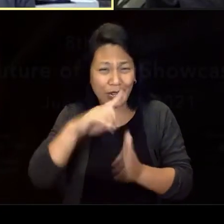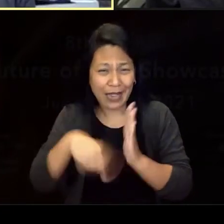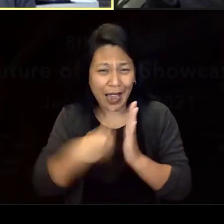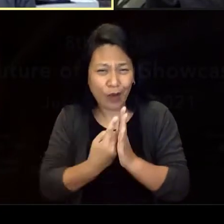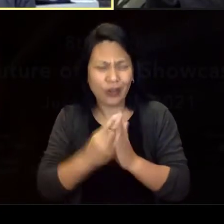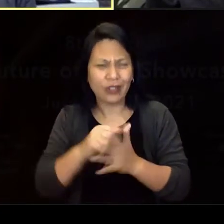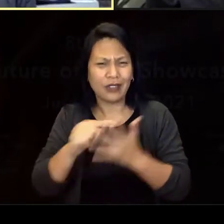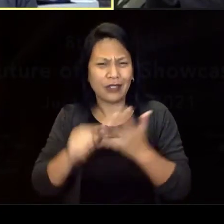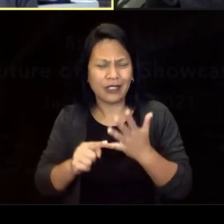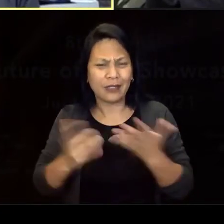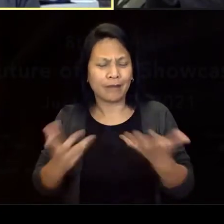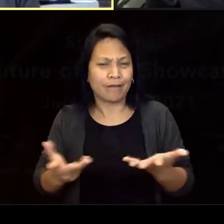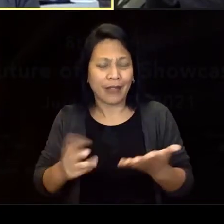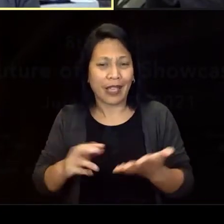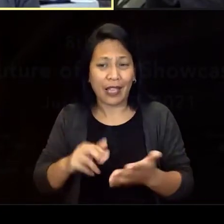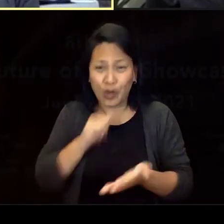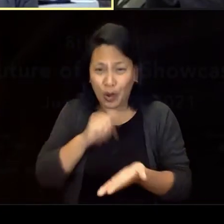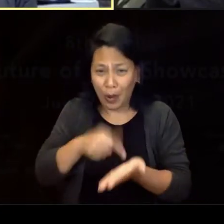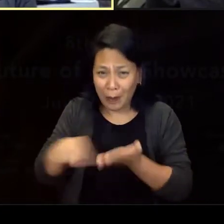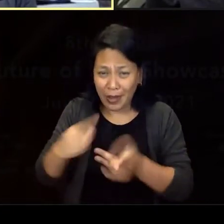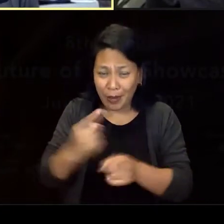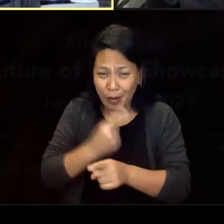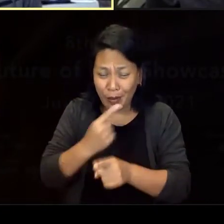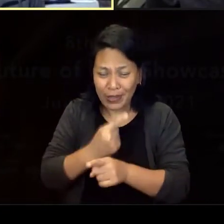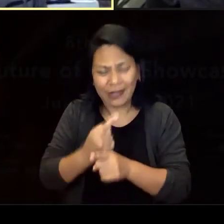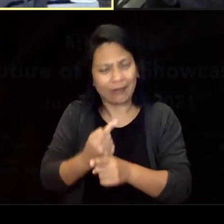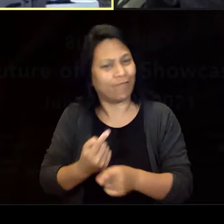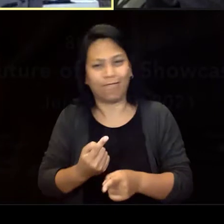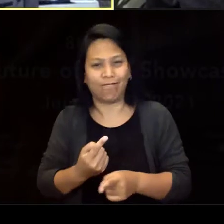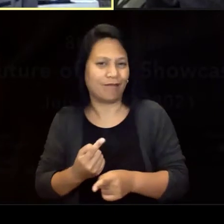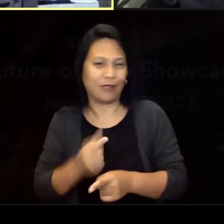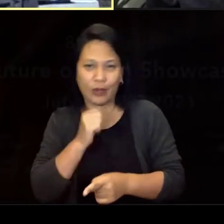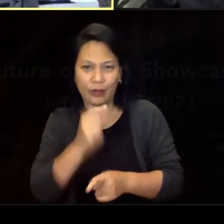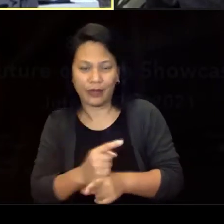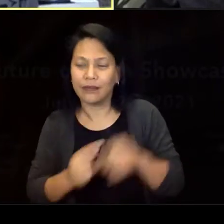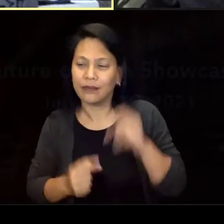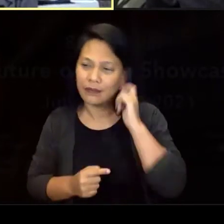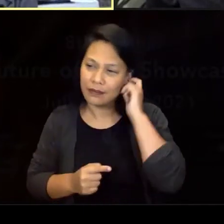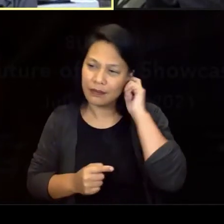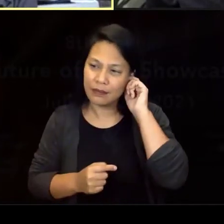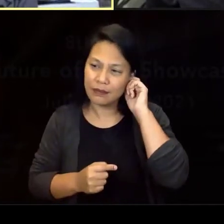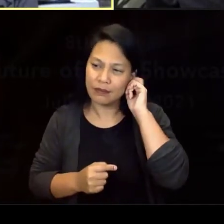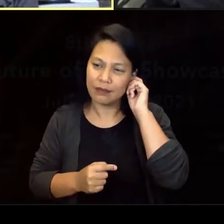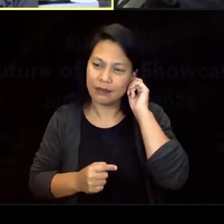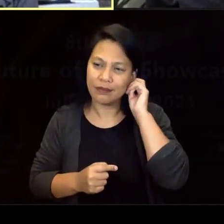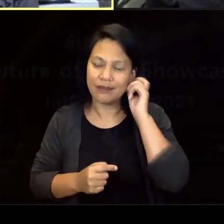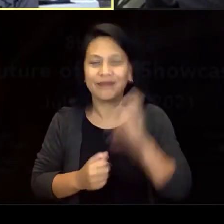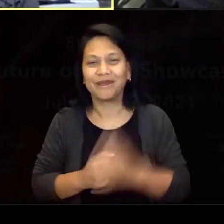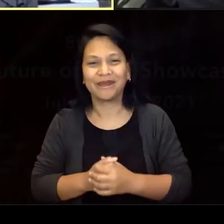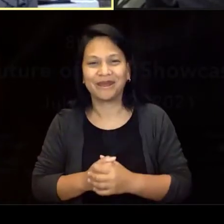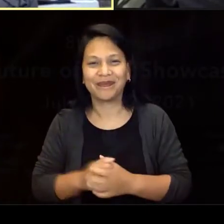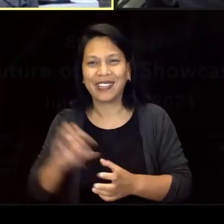And then you're not going to compensate them for it. Wow, this is such great discussion.